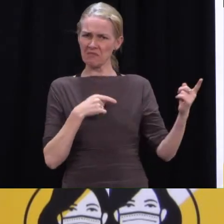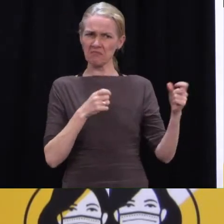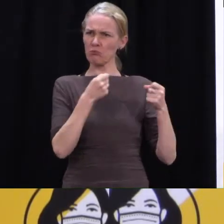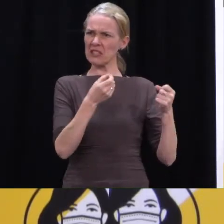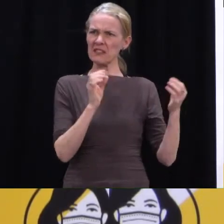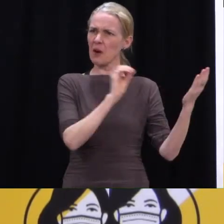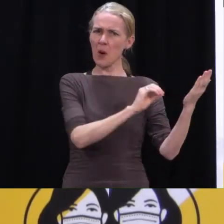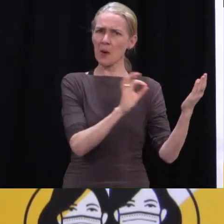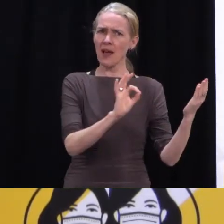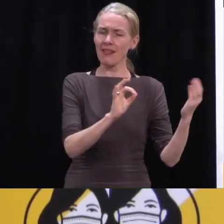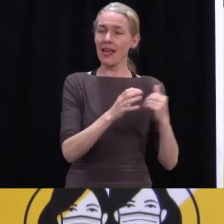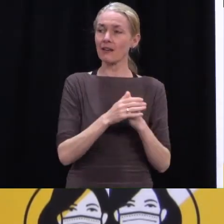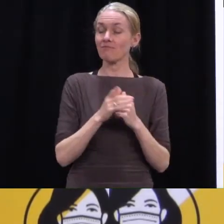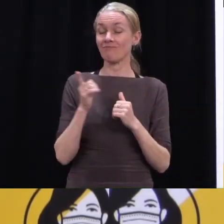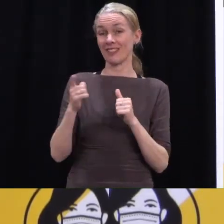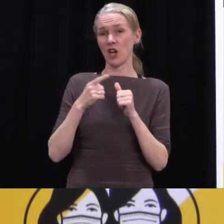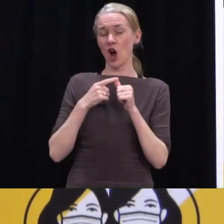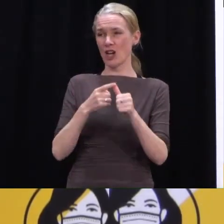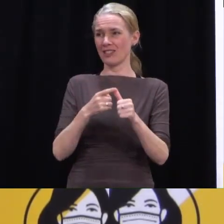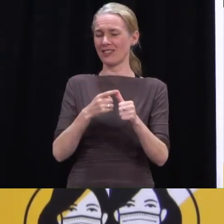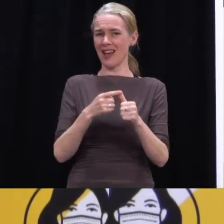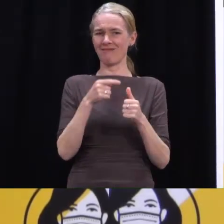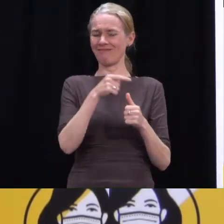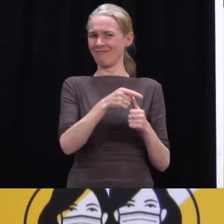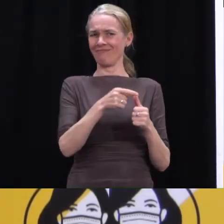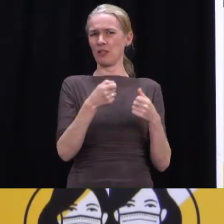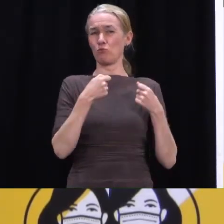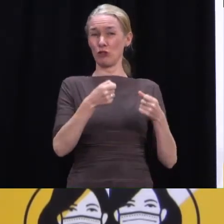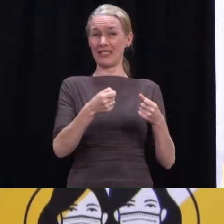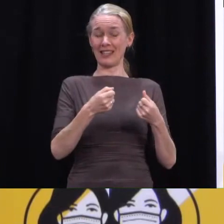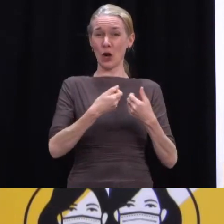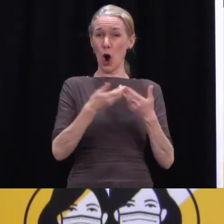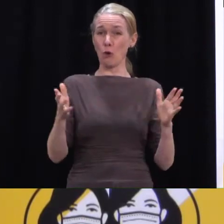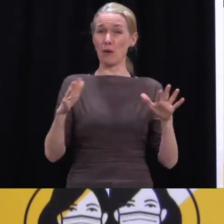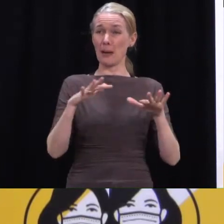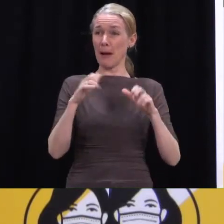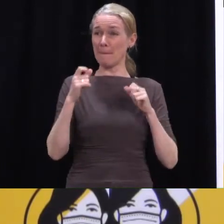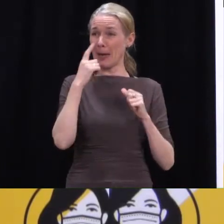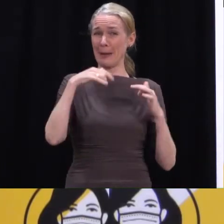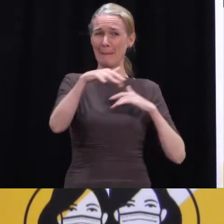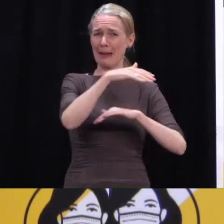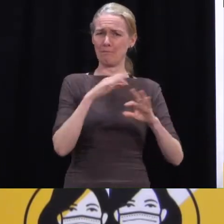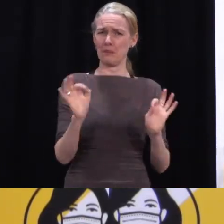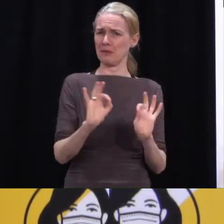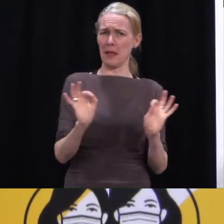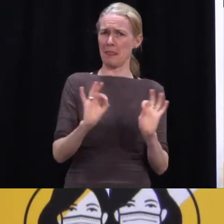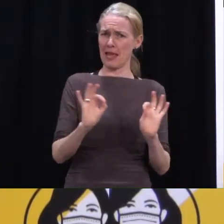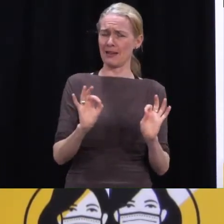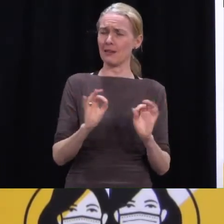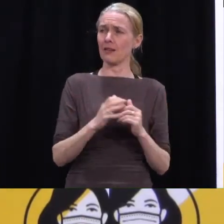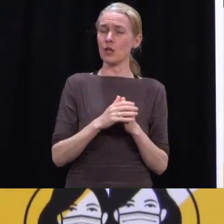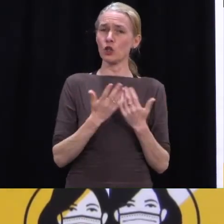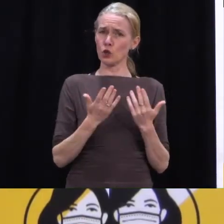come and go. We do have a list, of course, of people who were in contact or at all could have